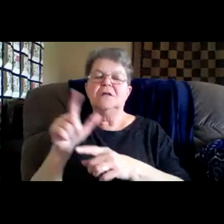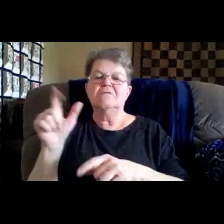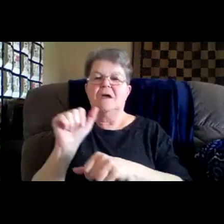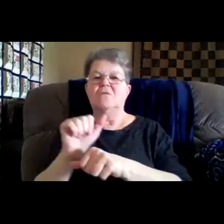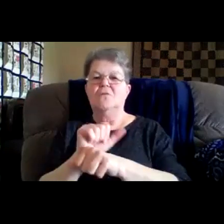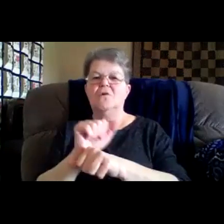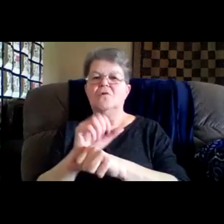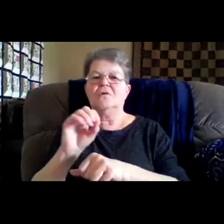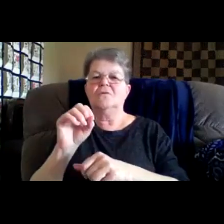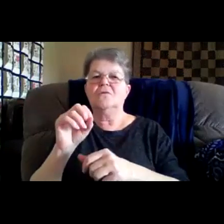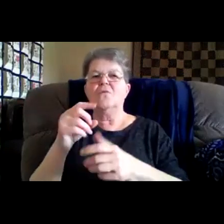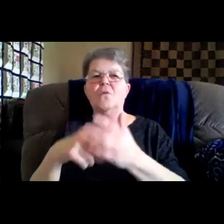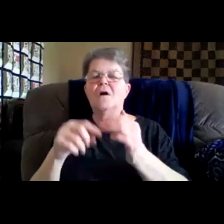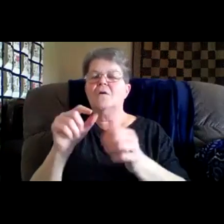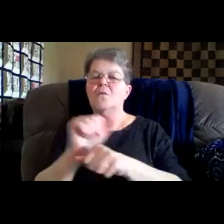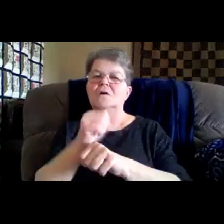and for the people that you're working with.